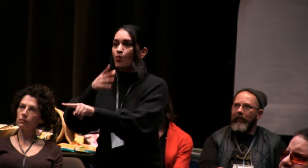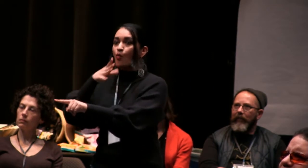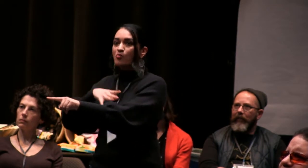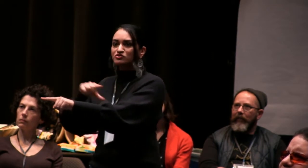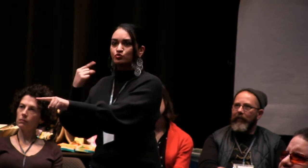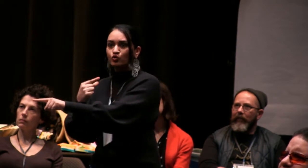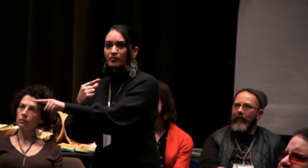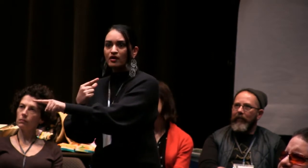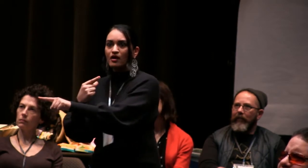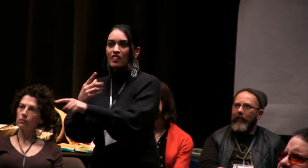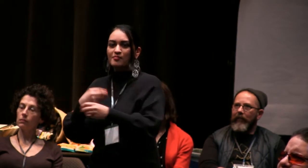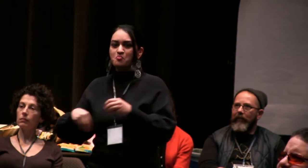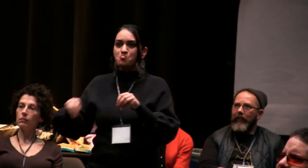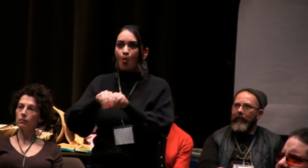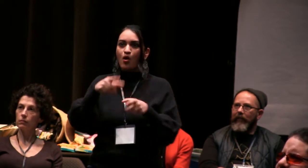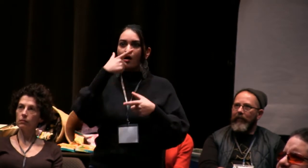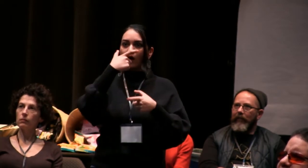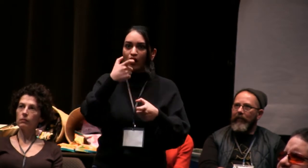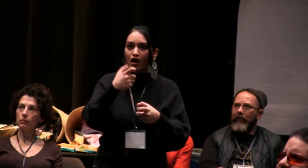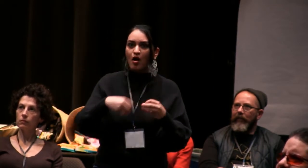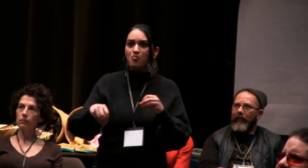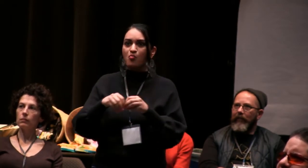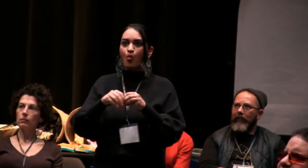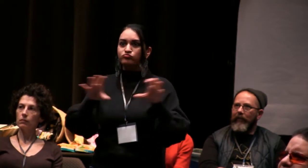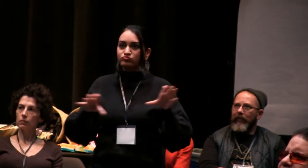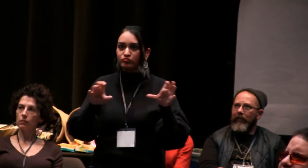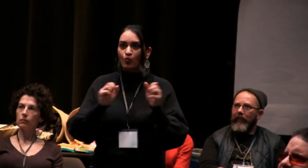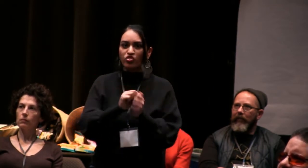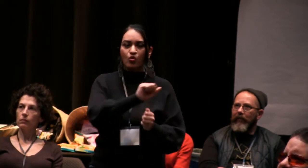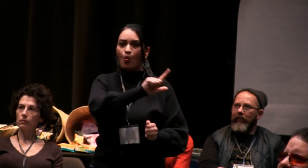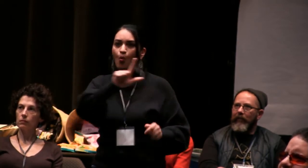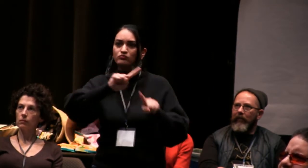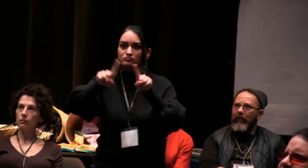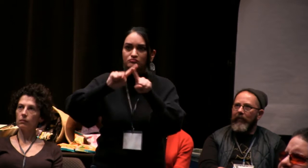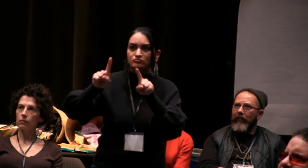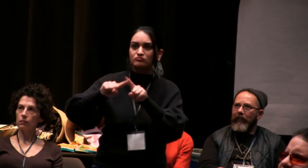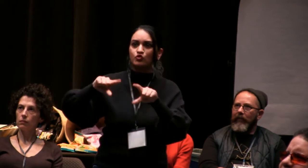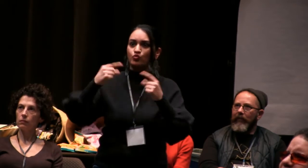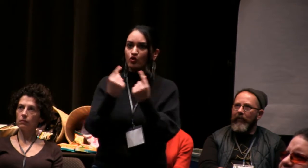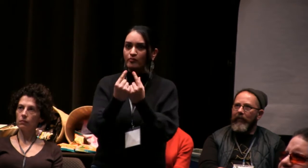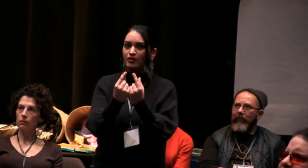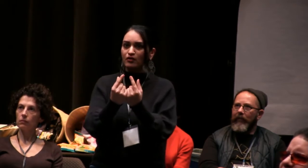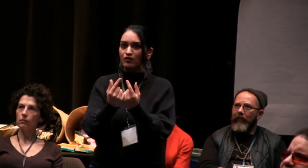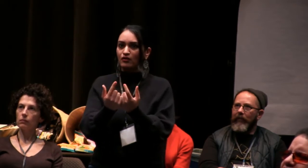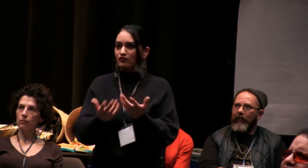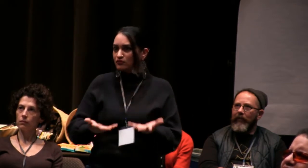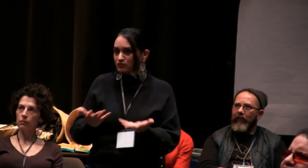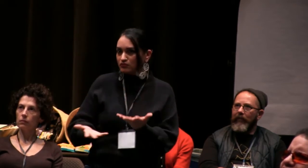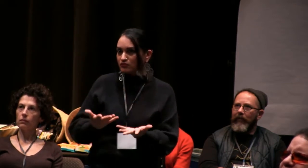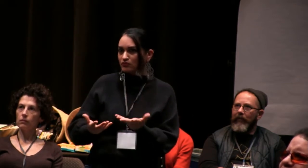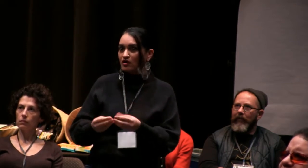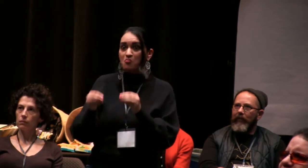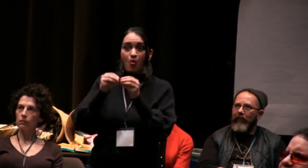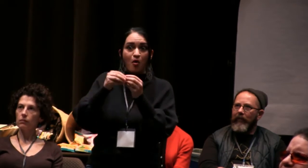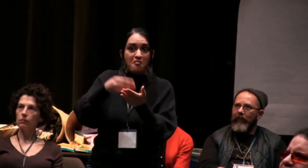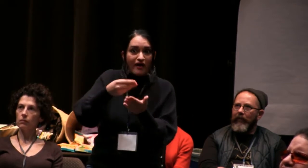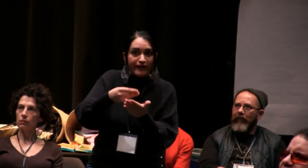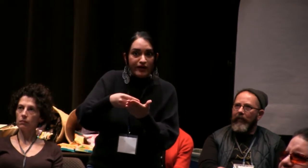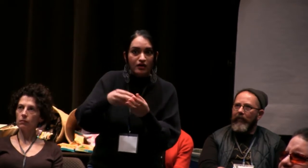Black, gay, Indian, but more diverse communities so that they can do all the work together?